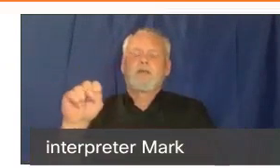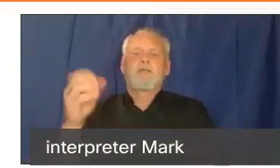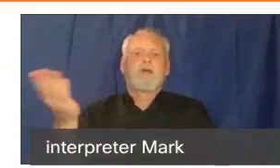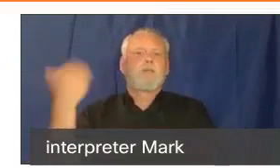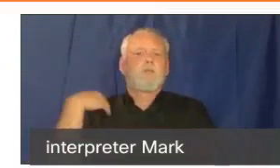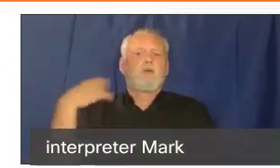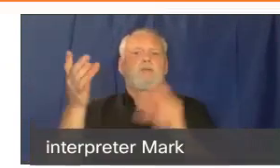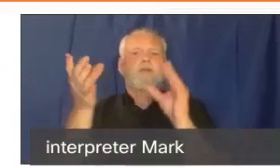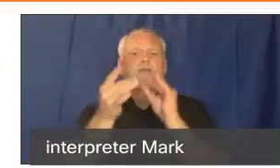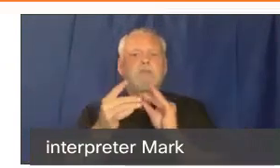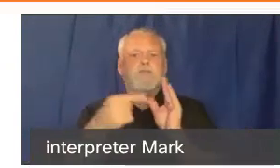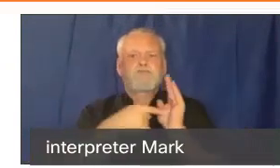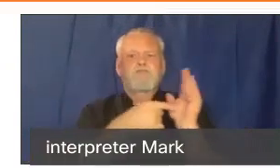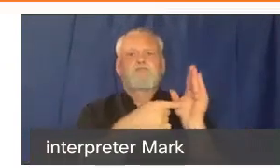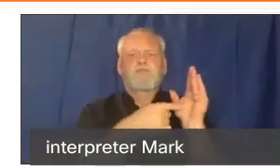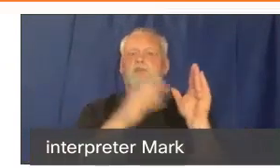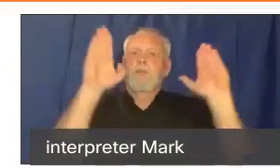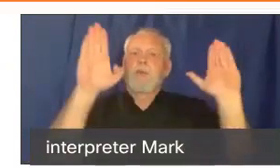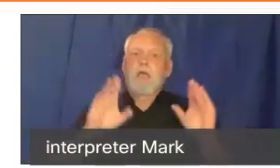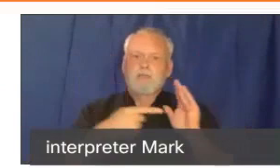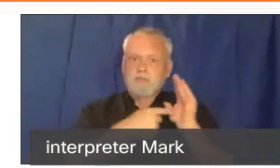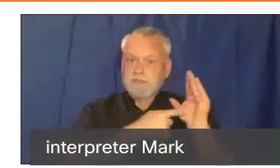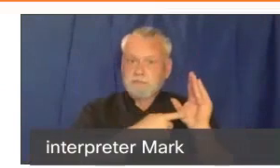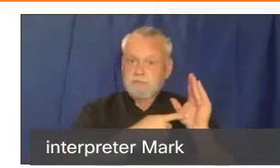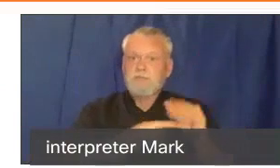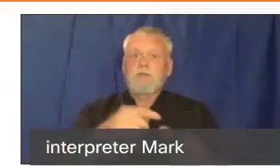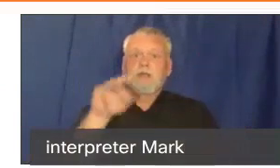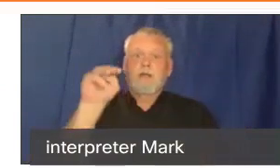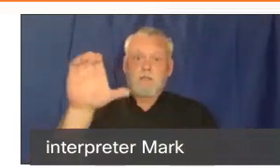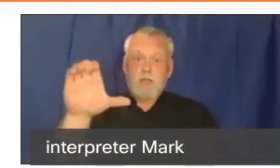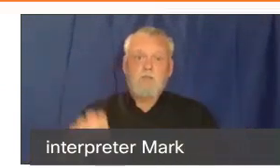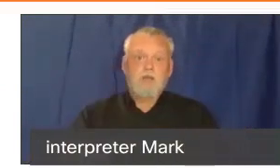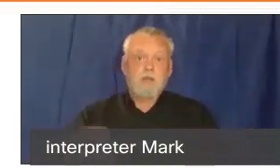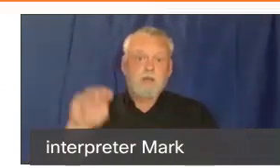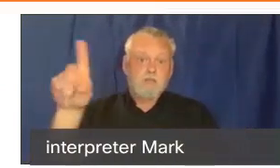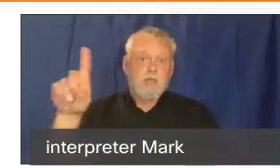Pointed to some excellent examples in Montgomery County as to how driveways.